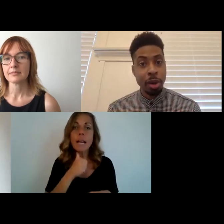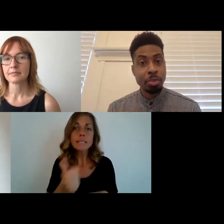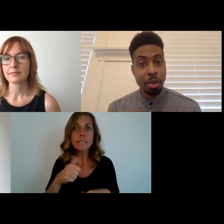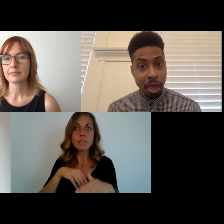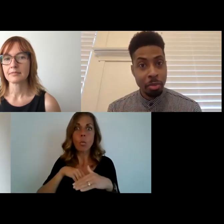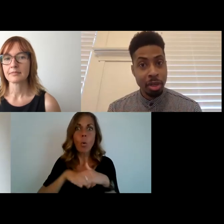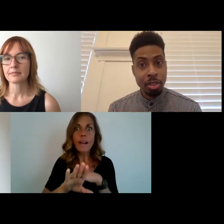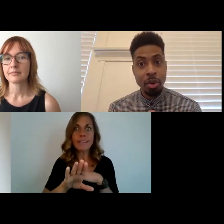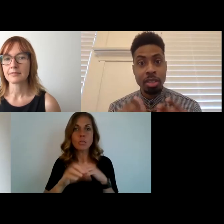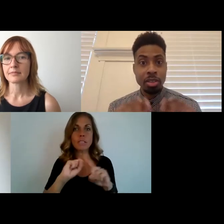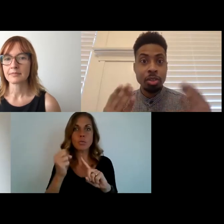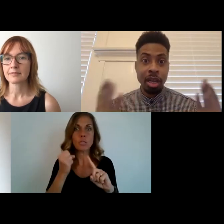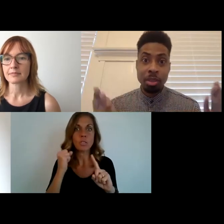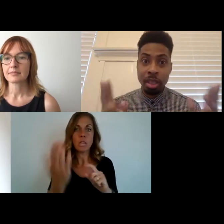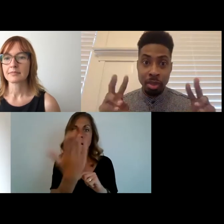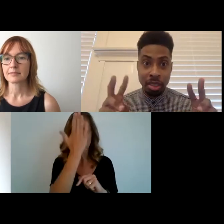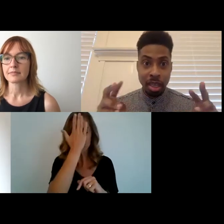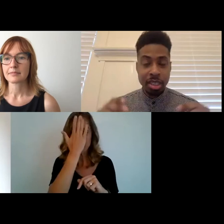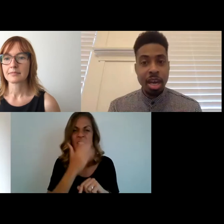was beating my head up against a wall and trying to explain the business case. They're